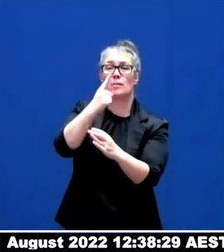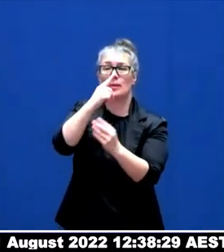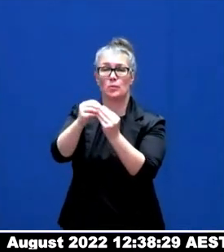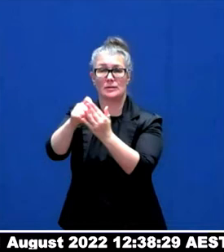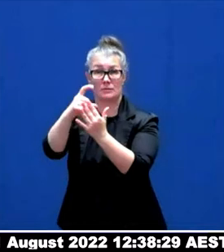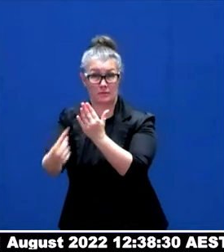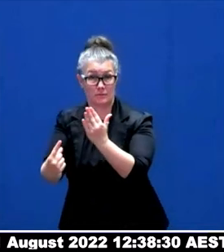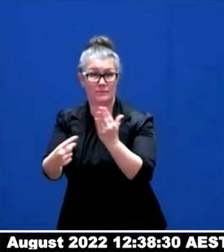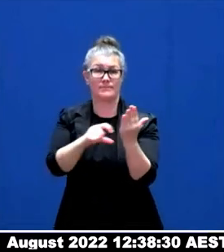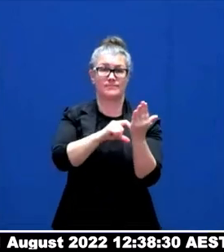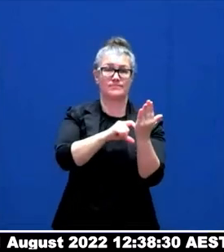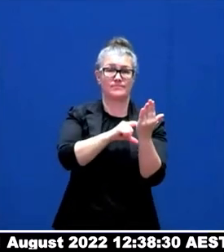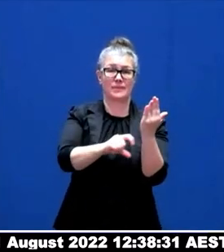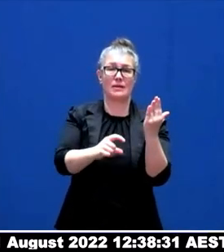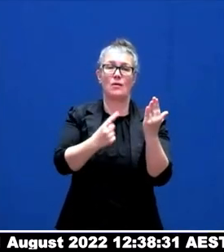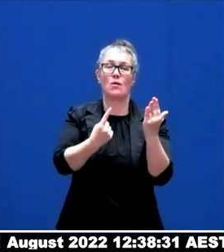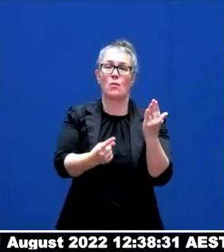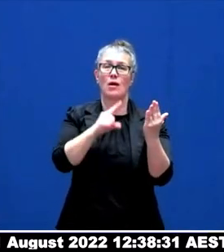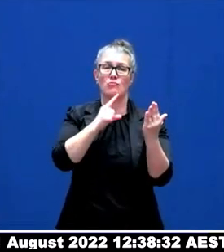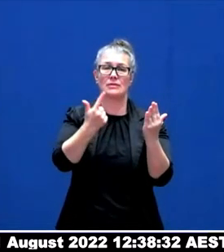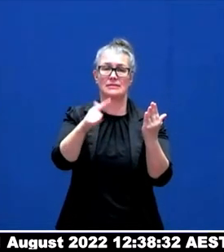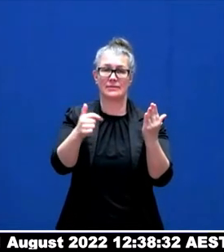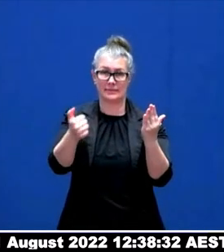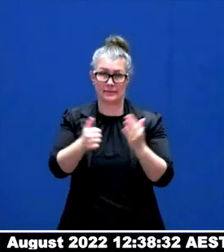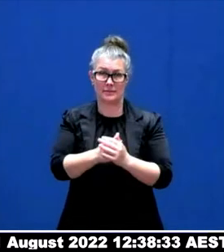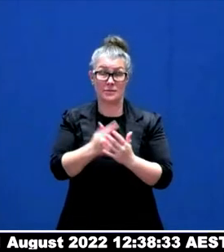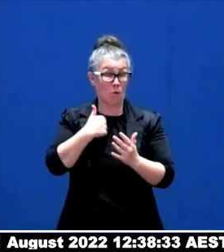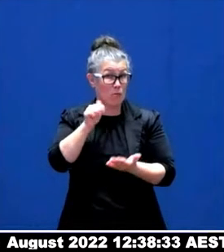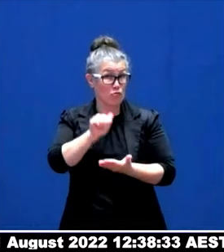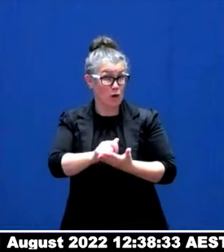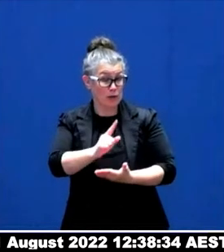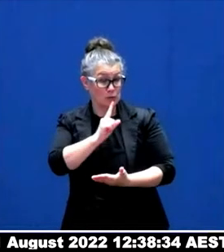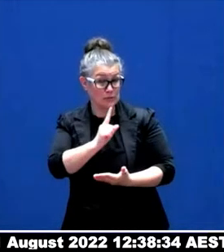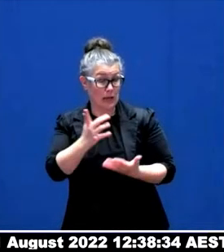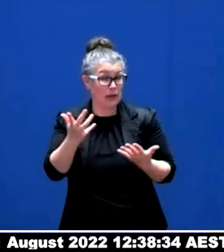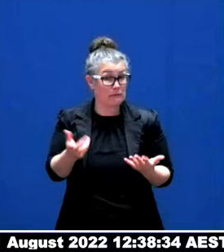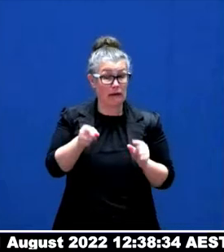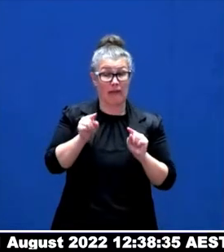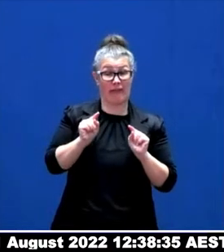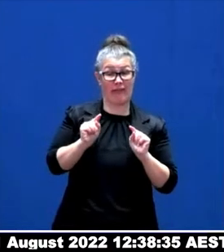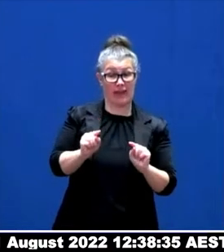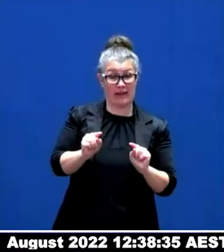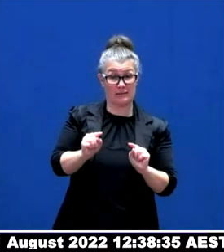Okay. And is it right to understand that step of giving effect to the priority of